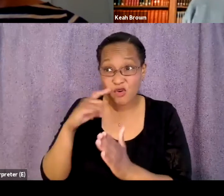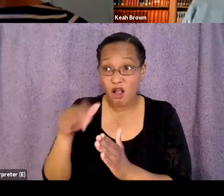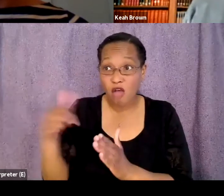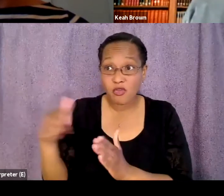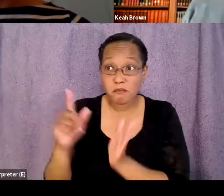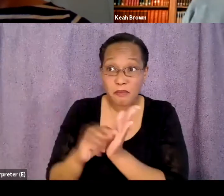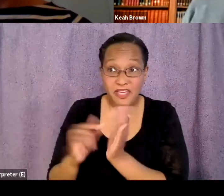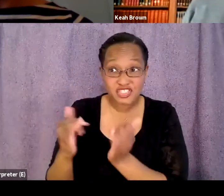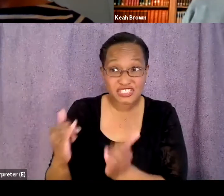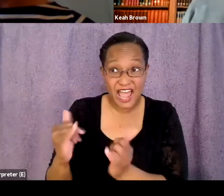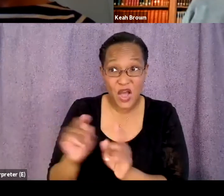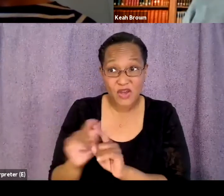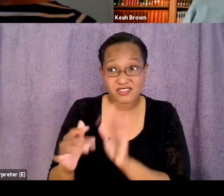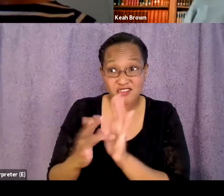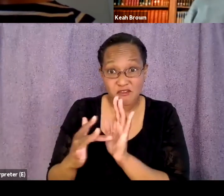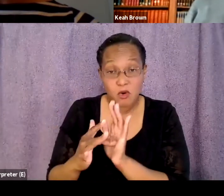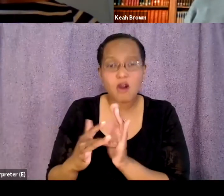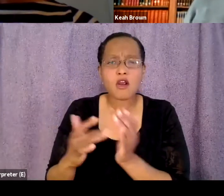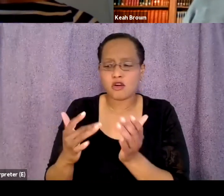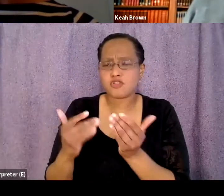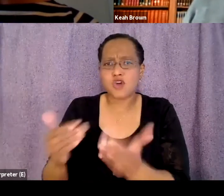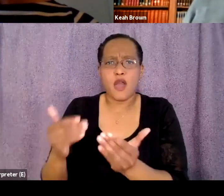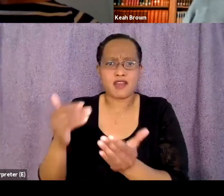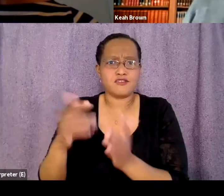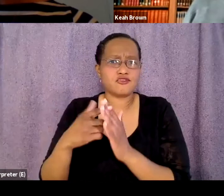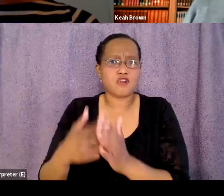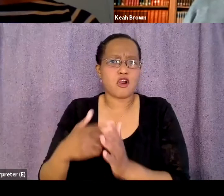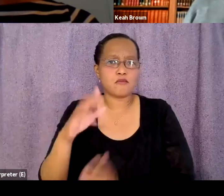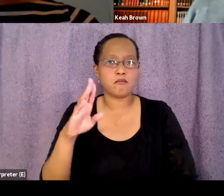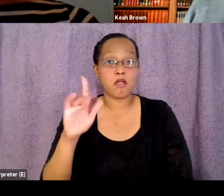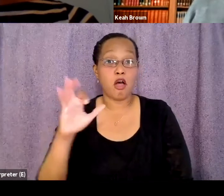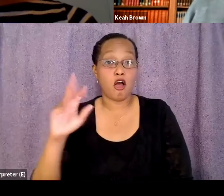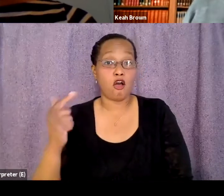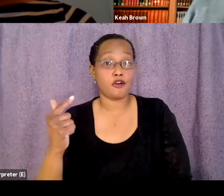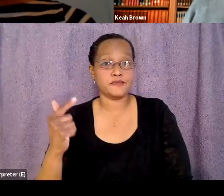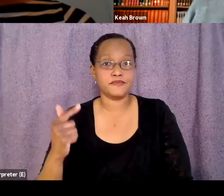Nicole Redding (she/her): So I think that's a great lead into this next question about